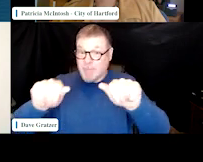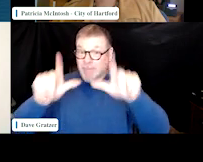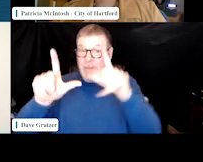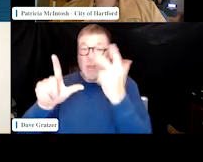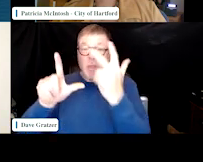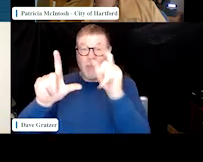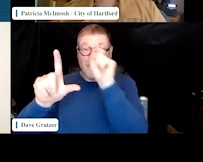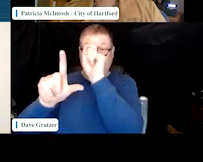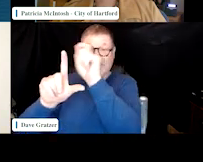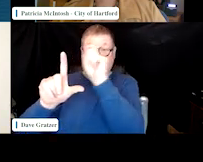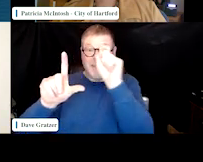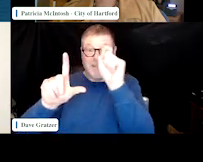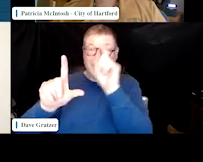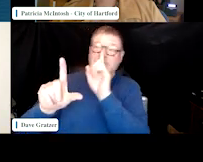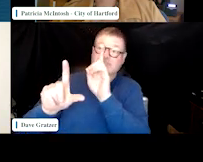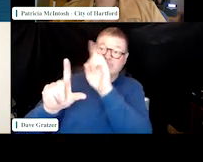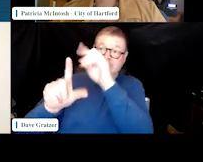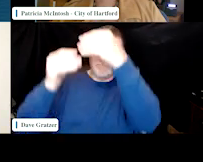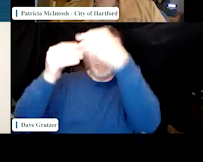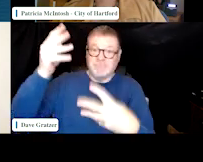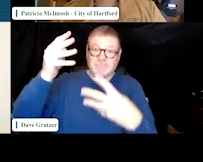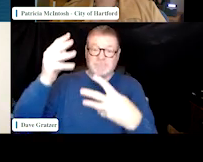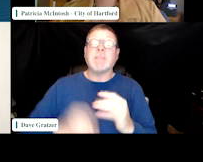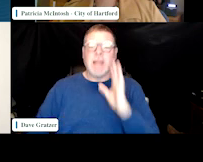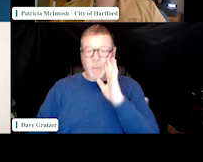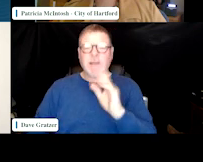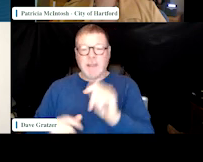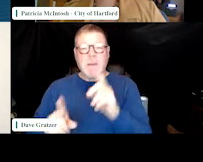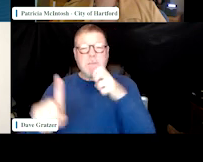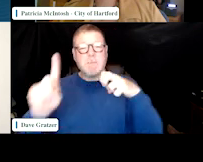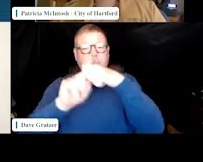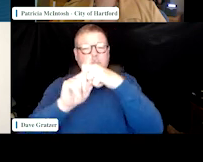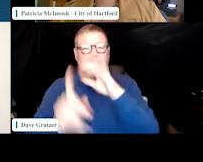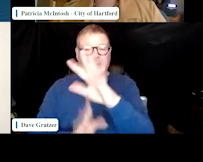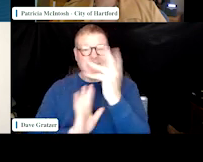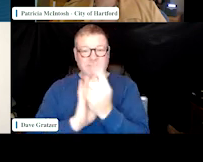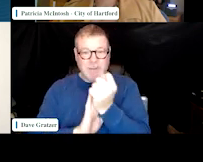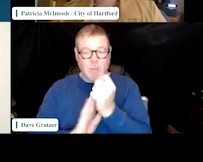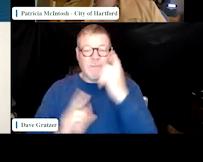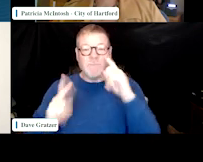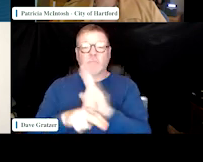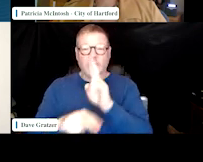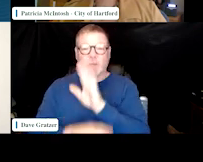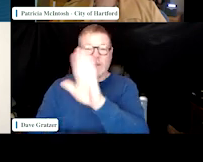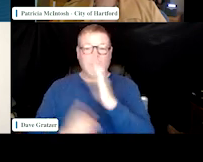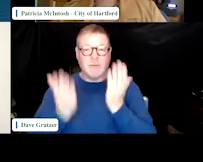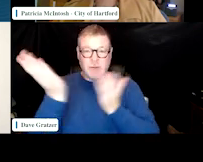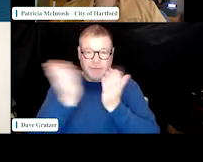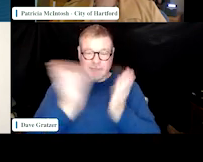you can click on the three dots typically in the upper right corner and you can pin their video to utilize their skills.